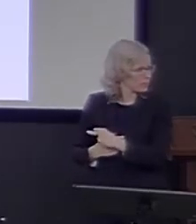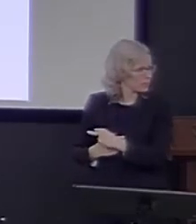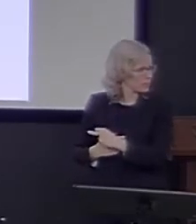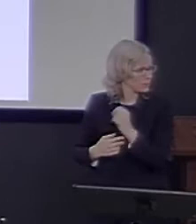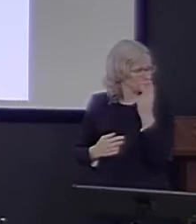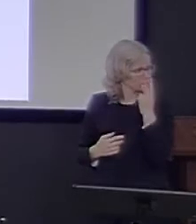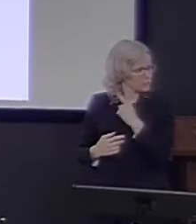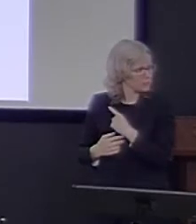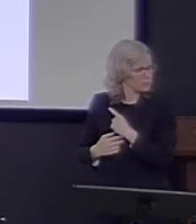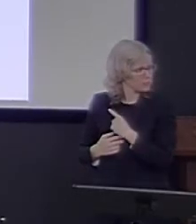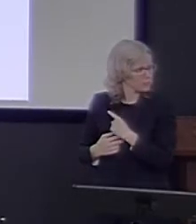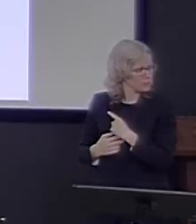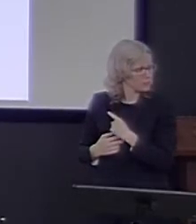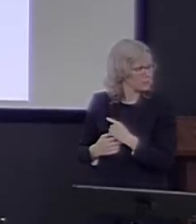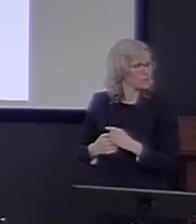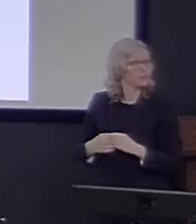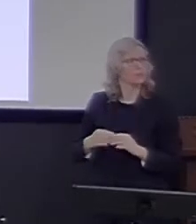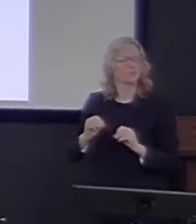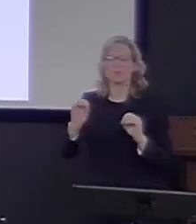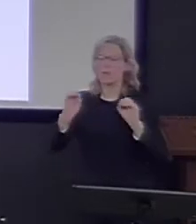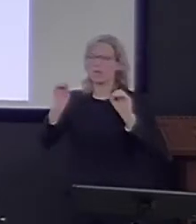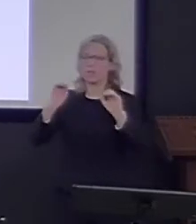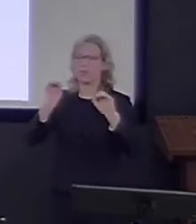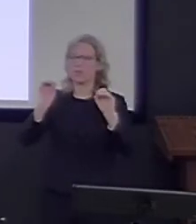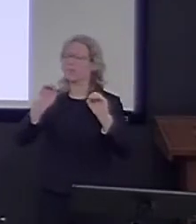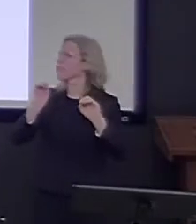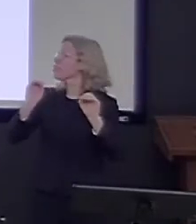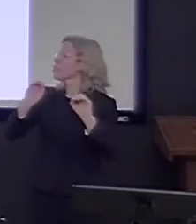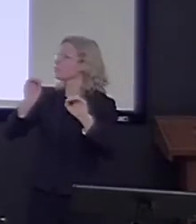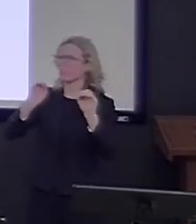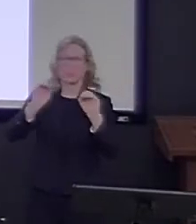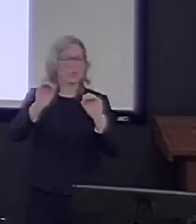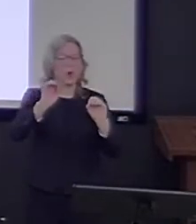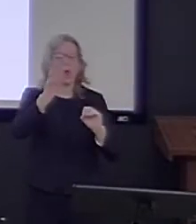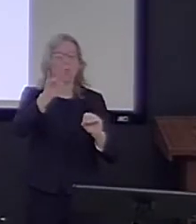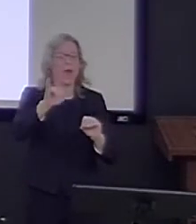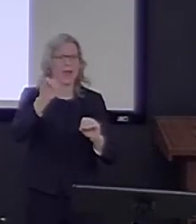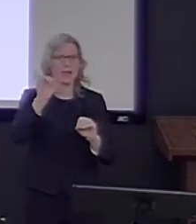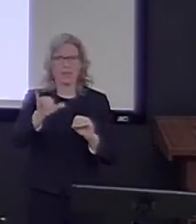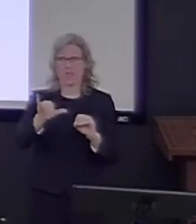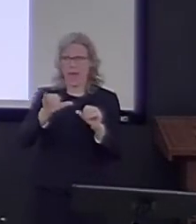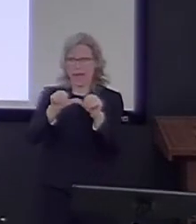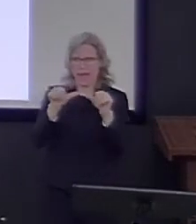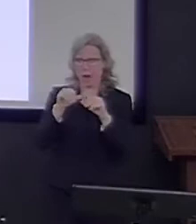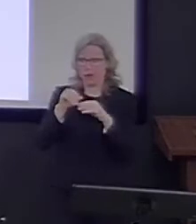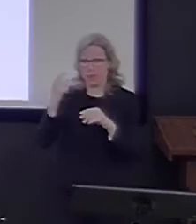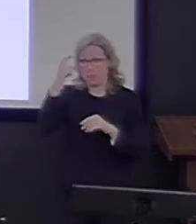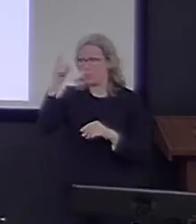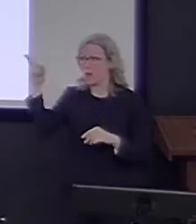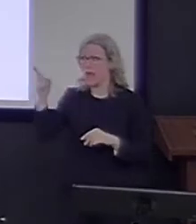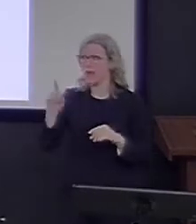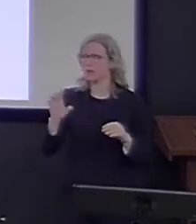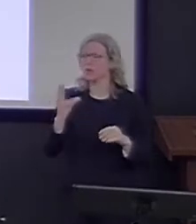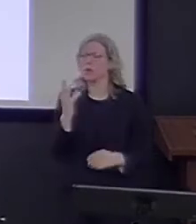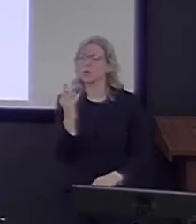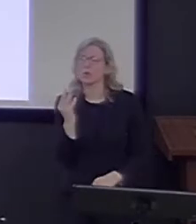There is no way that area does nothing, taking up that real estate in that high rent district, no way.